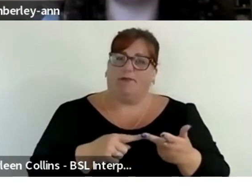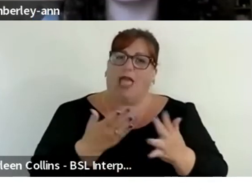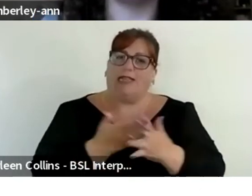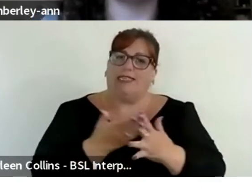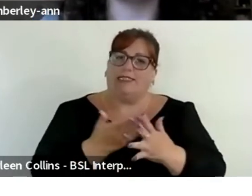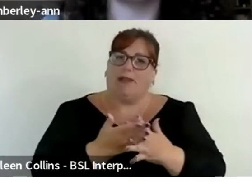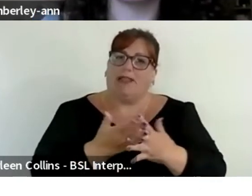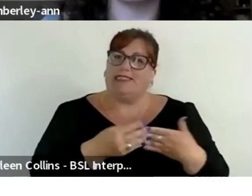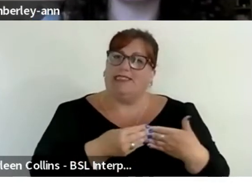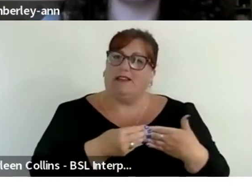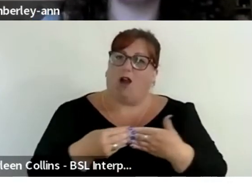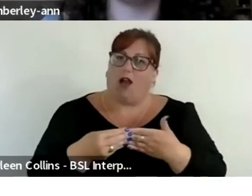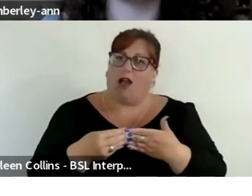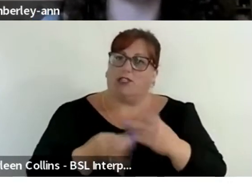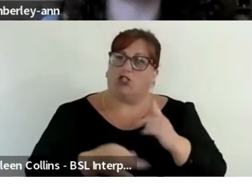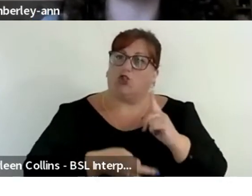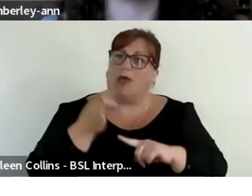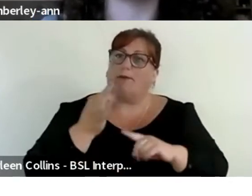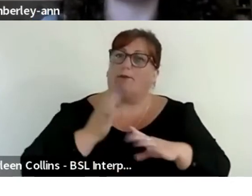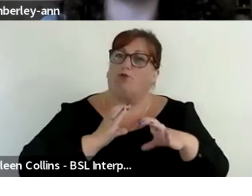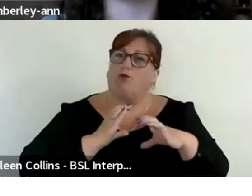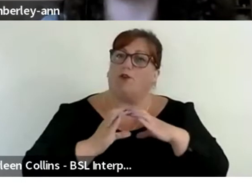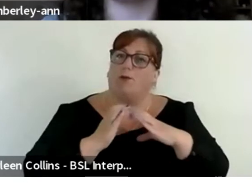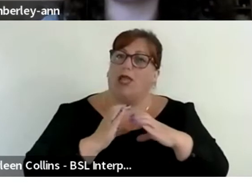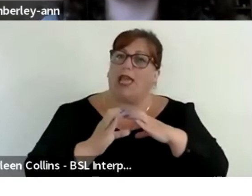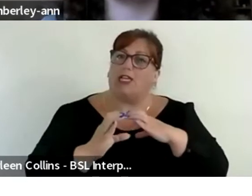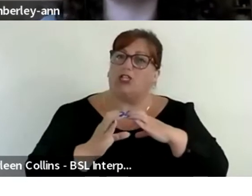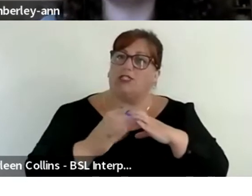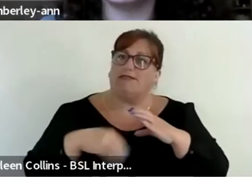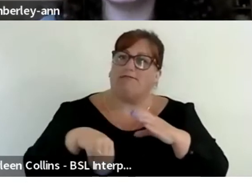communications nor accessible. This includes how to caption videos.